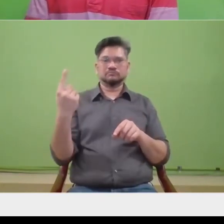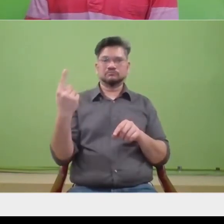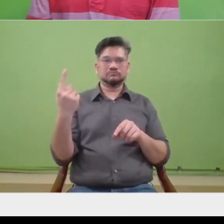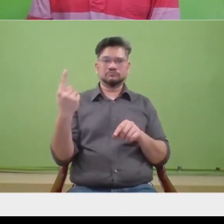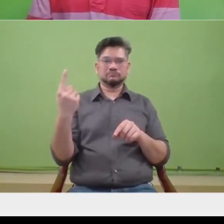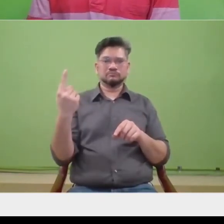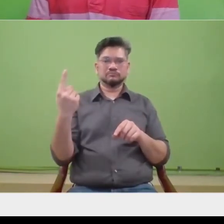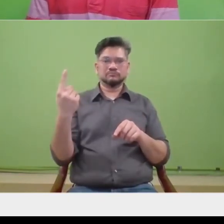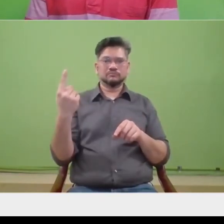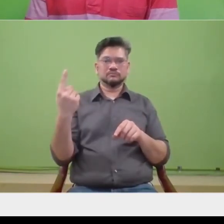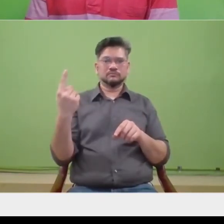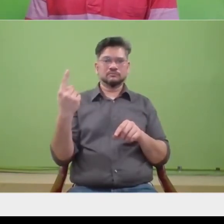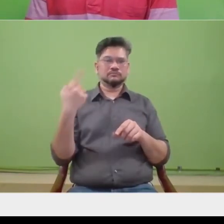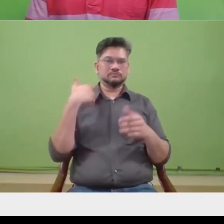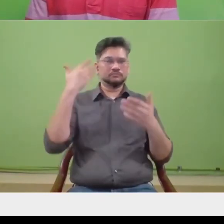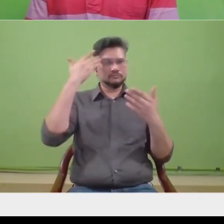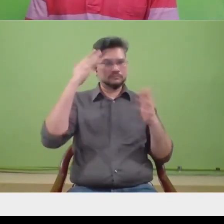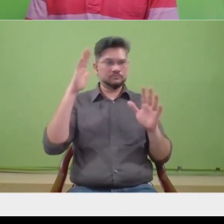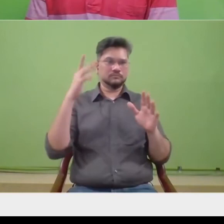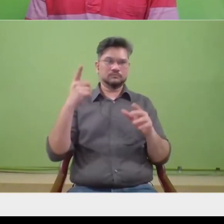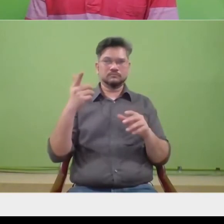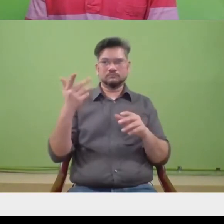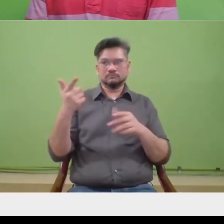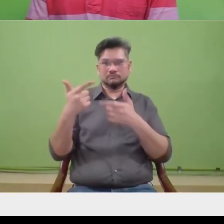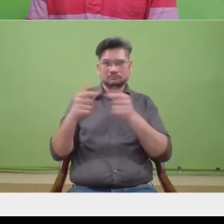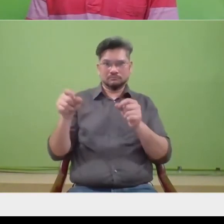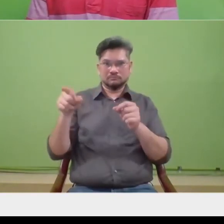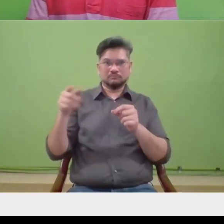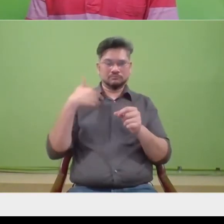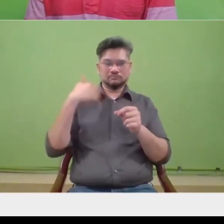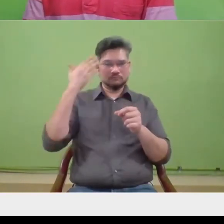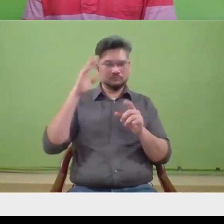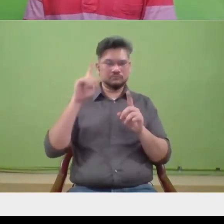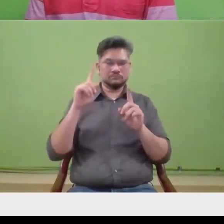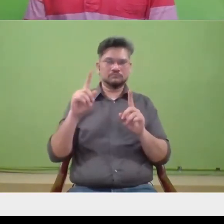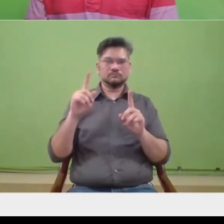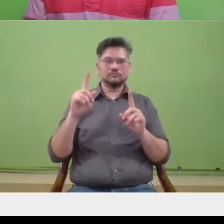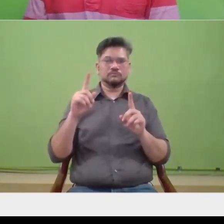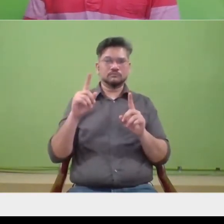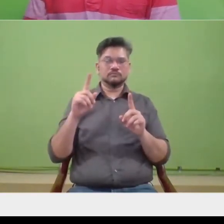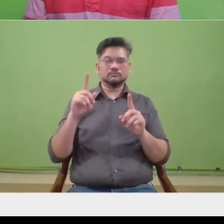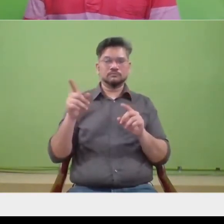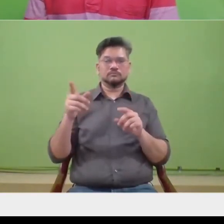who I do not know if he would like to call himself as a linguist still but he did some linguistics at